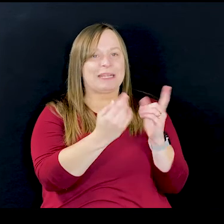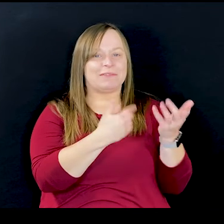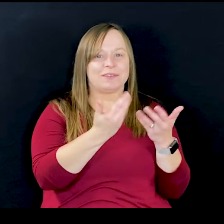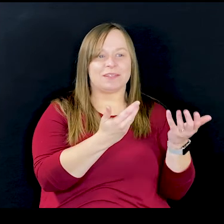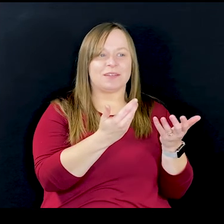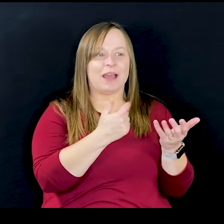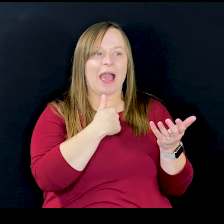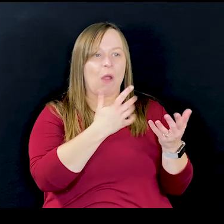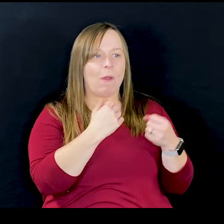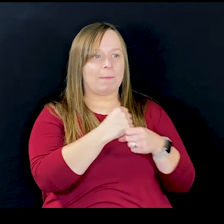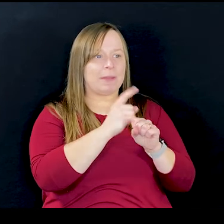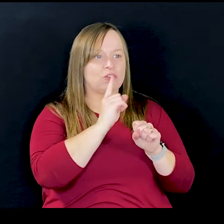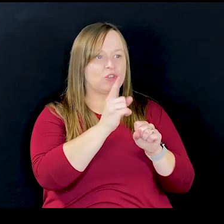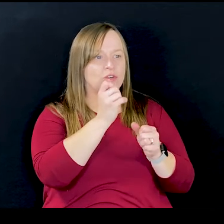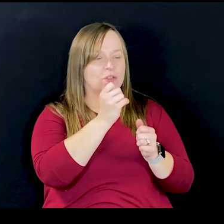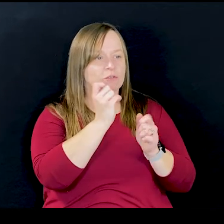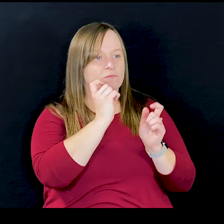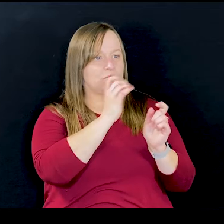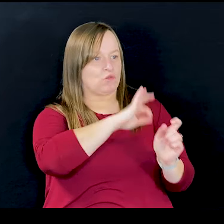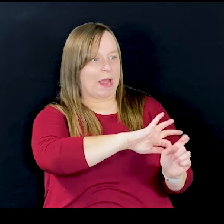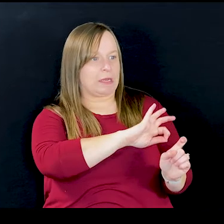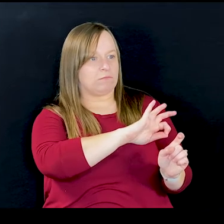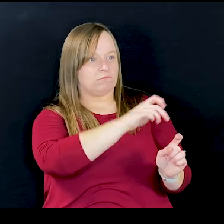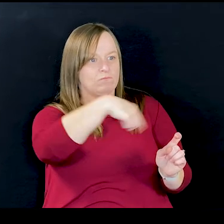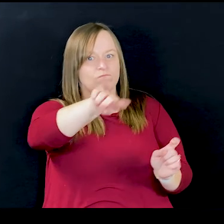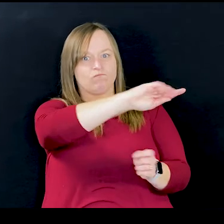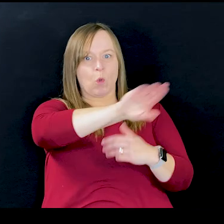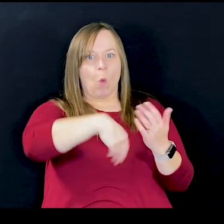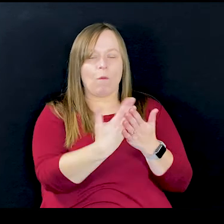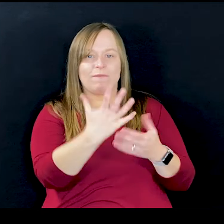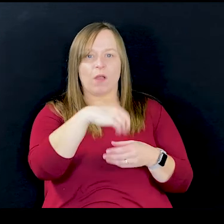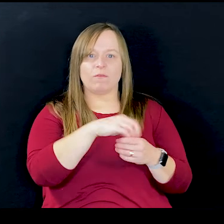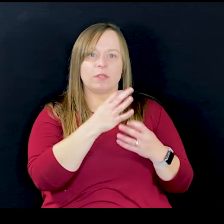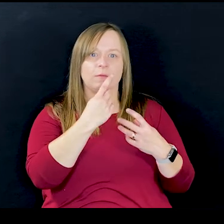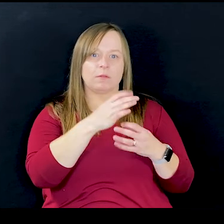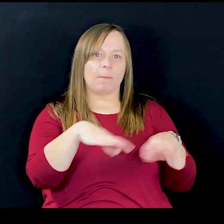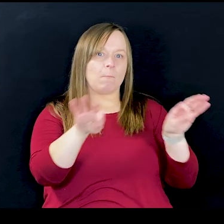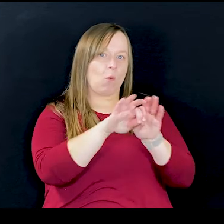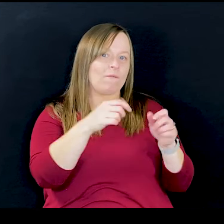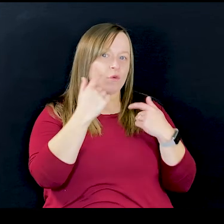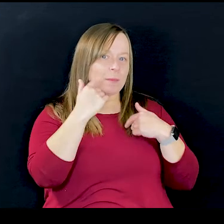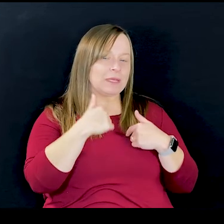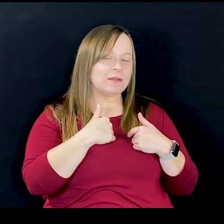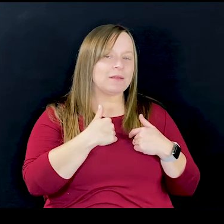is that I want to make sure that I give credit where credit is due because that's important to me.